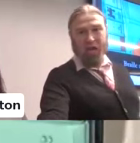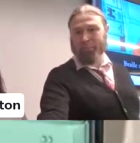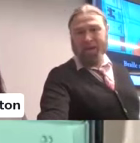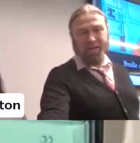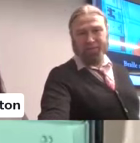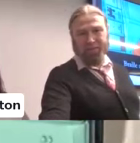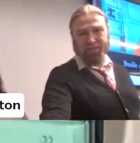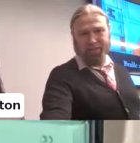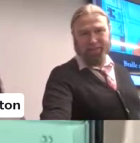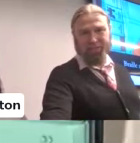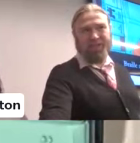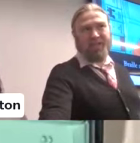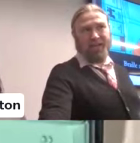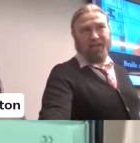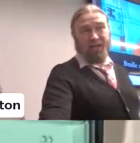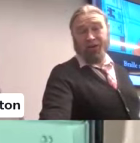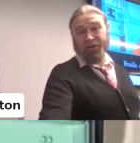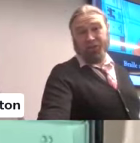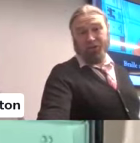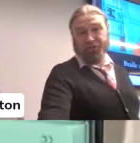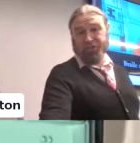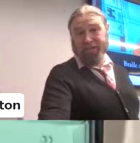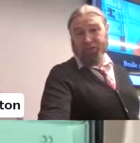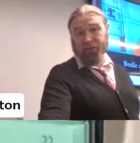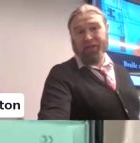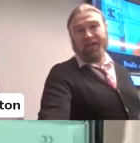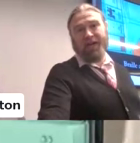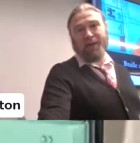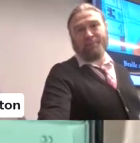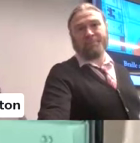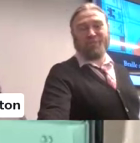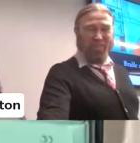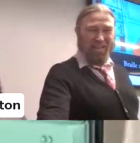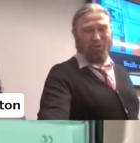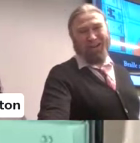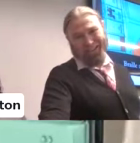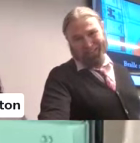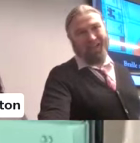That's part of the reason for the expense and anyone that familiar with any kind of product design you will know this.